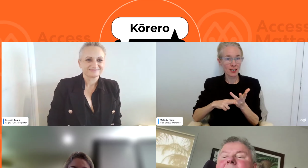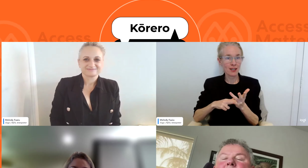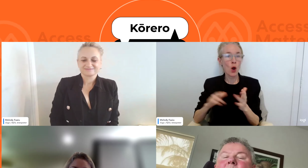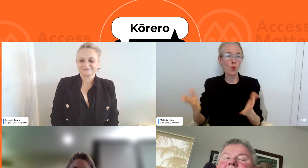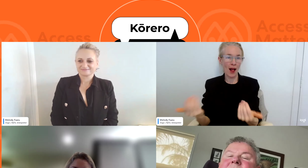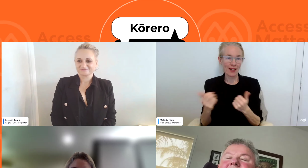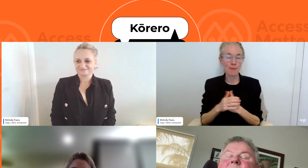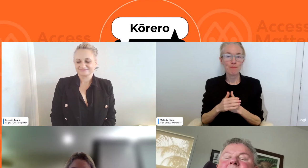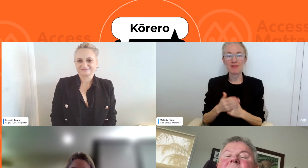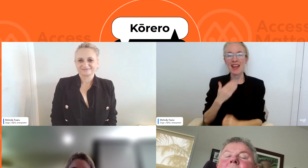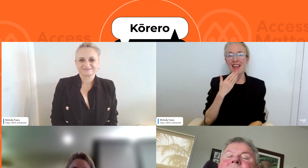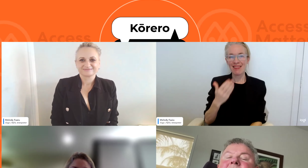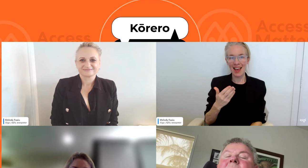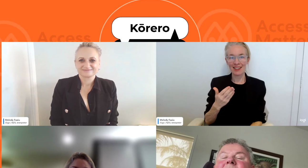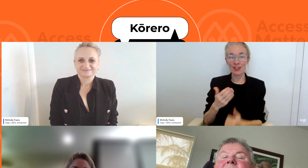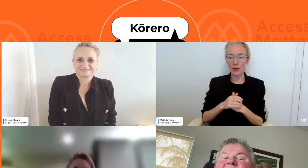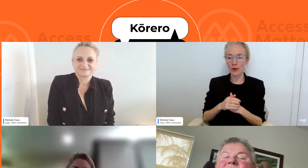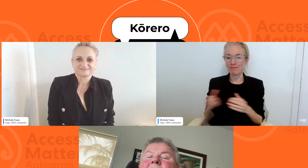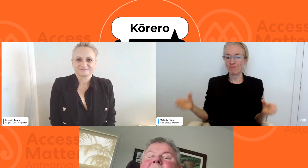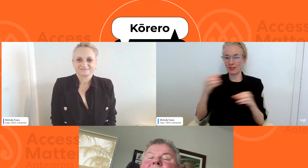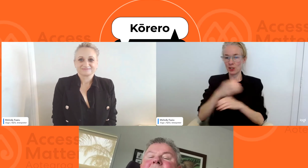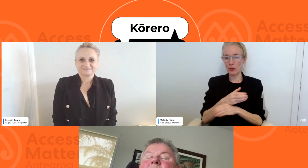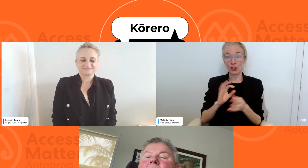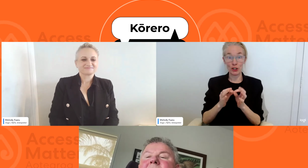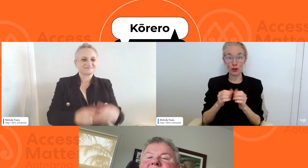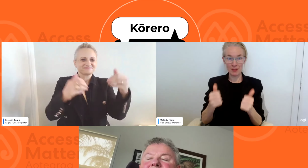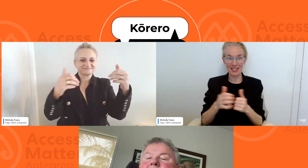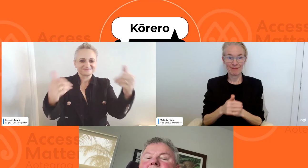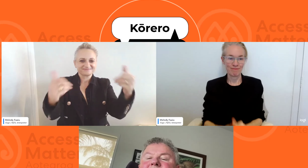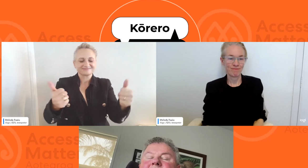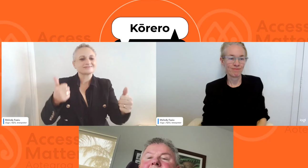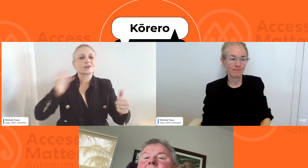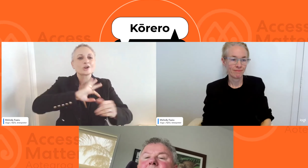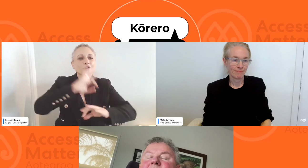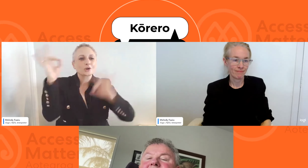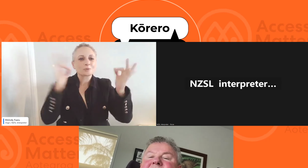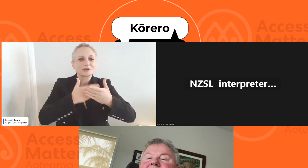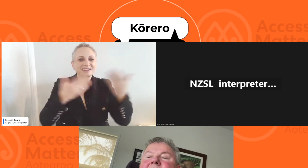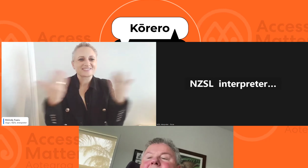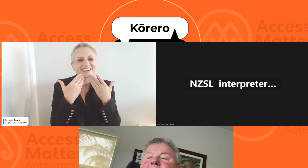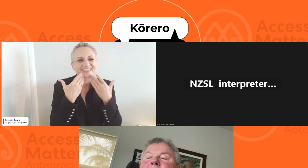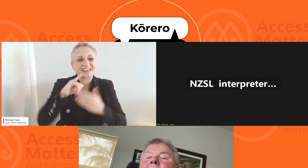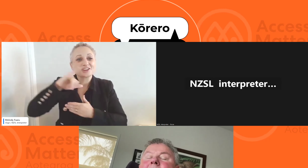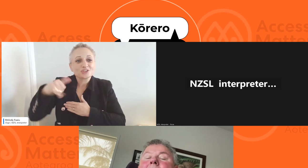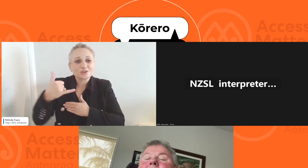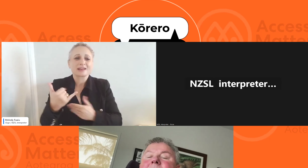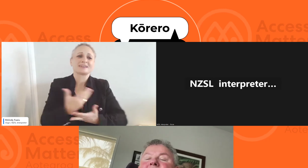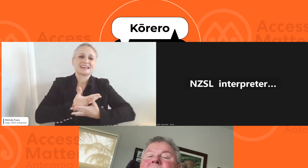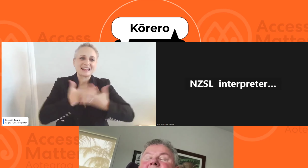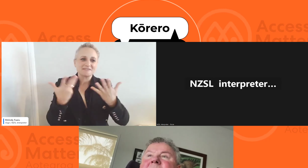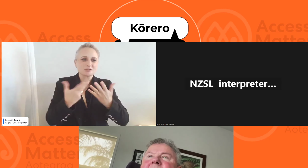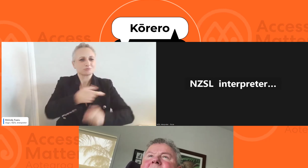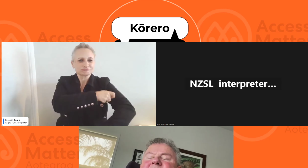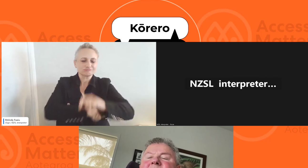good morning, thanks for being involved, thanks Juliana and all the others involved in putting this thing together. Okay, just